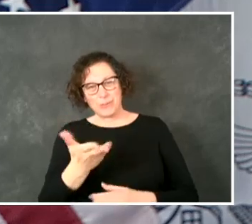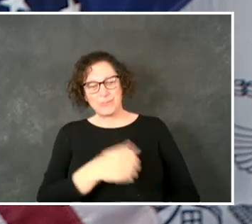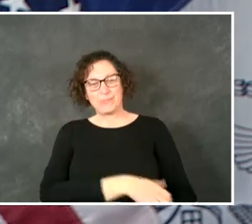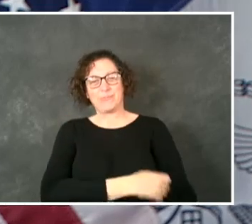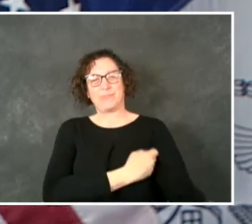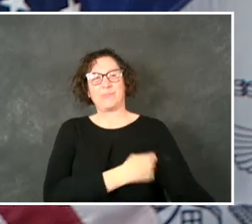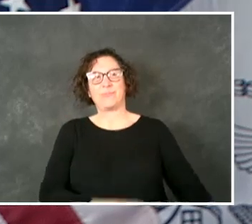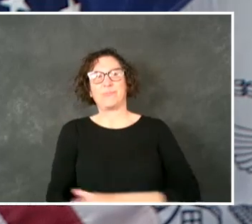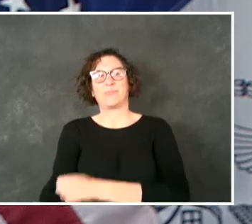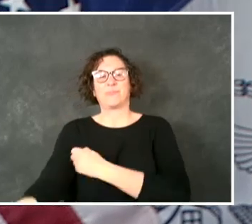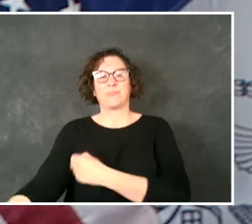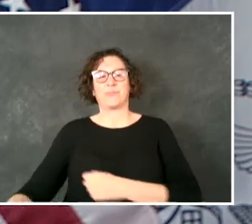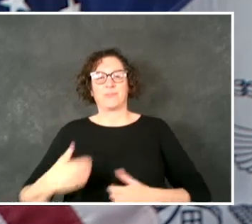MR. MAYOR, HOW